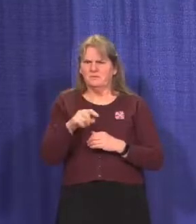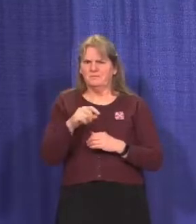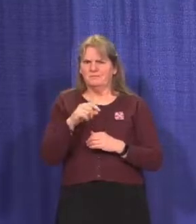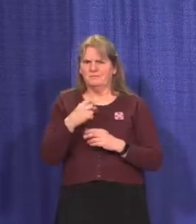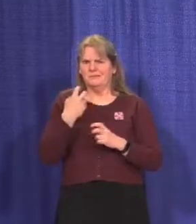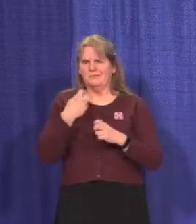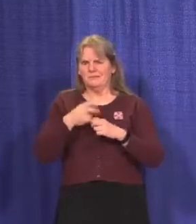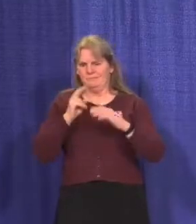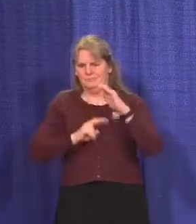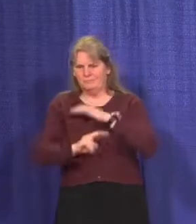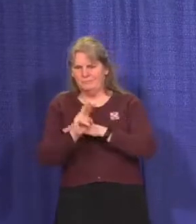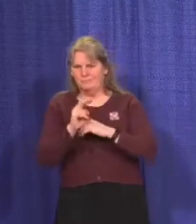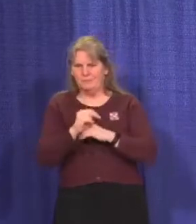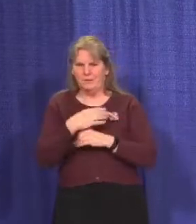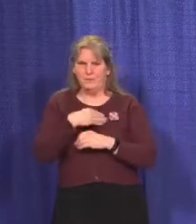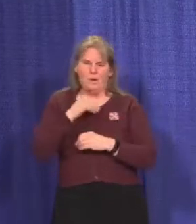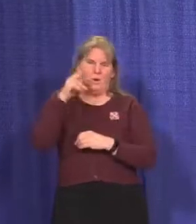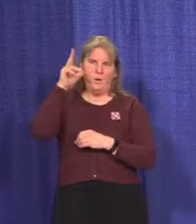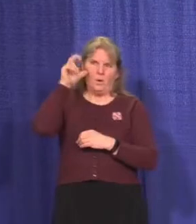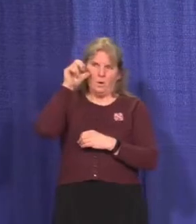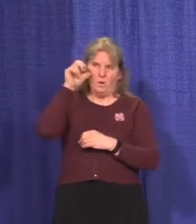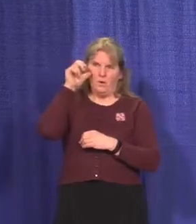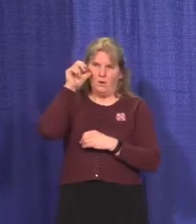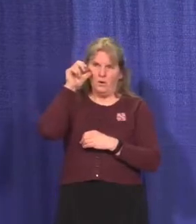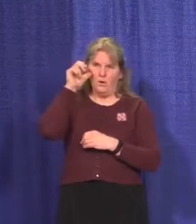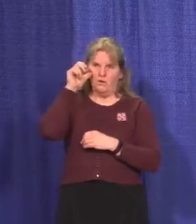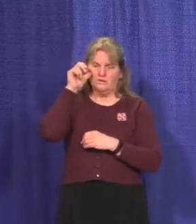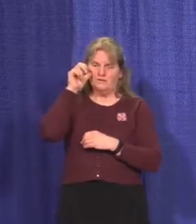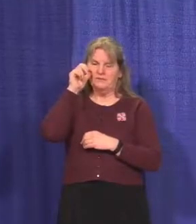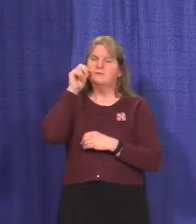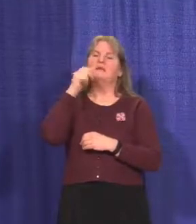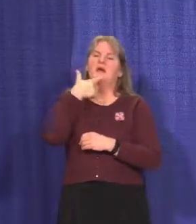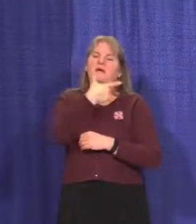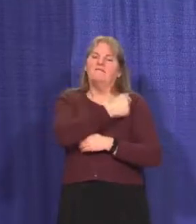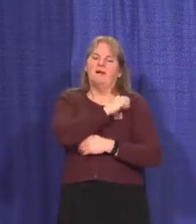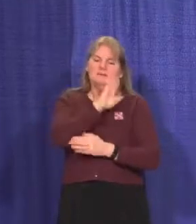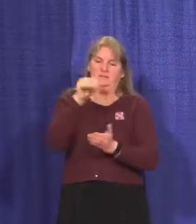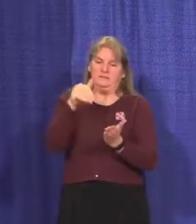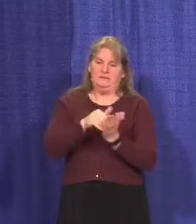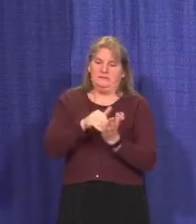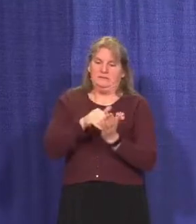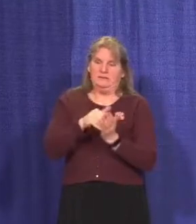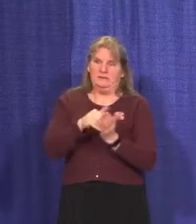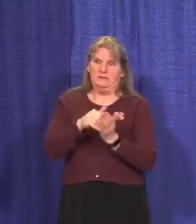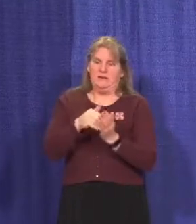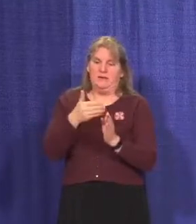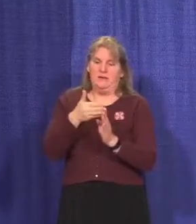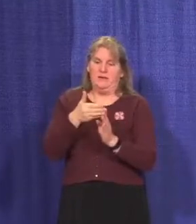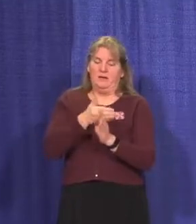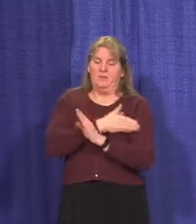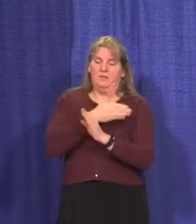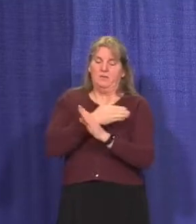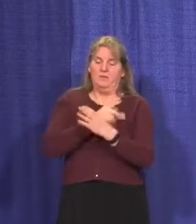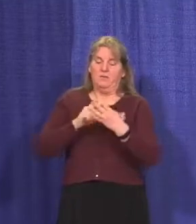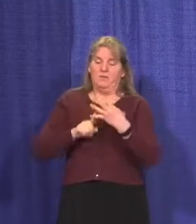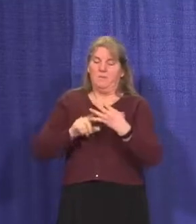Reporter: I know it's hard to speculate but with the Whitehorse clinic at a the doses before Q1 is there an extended